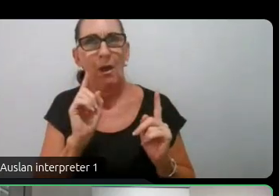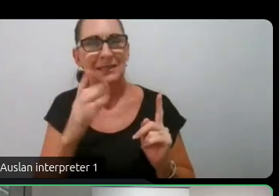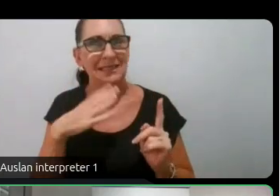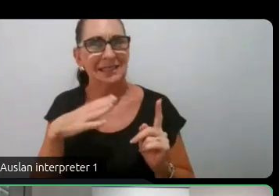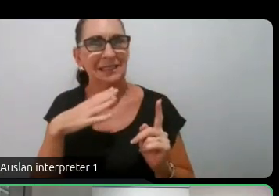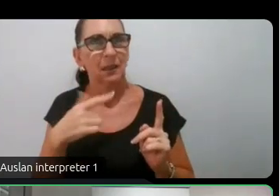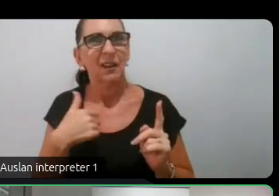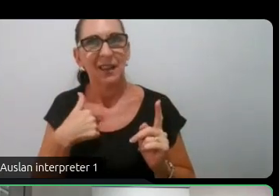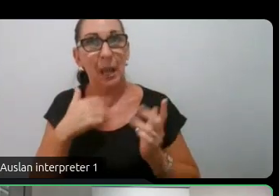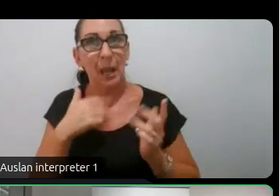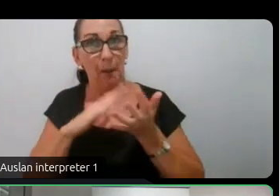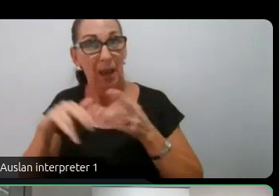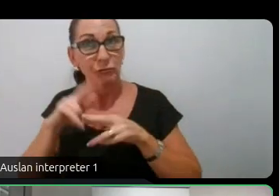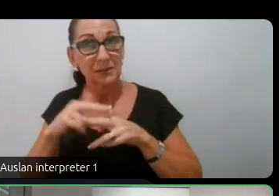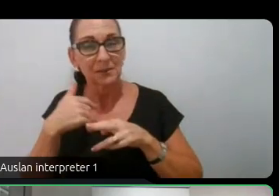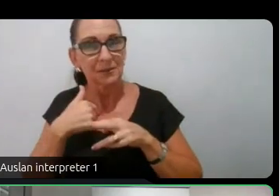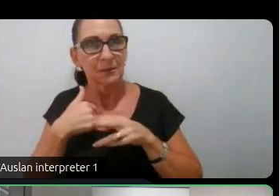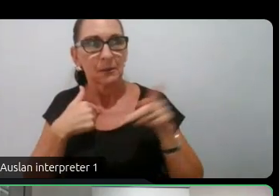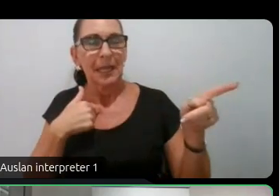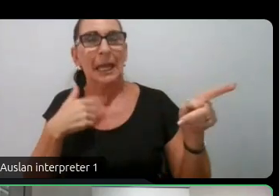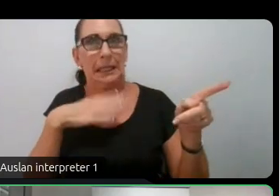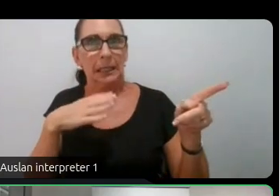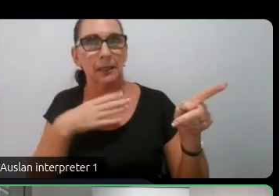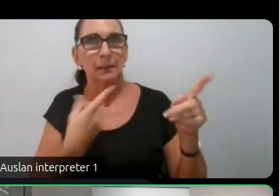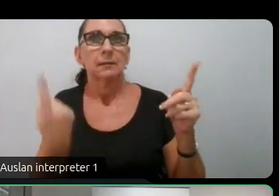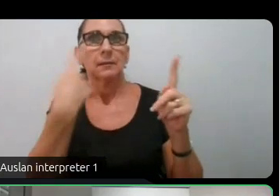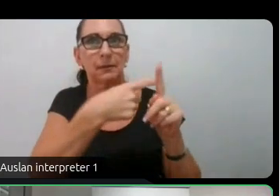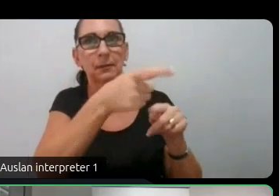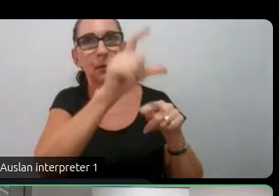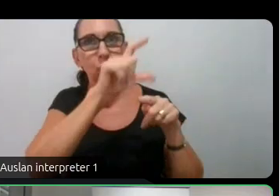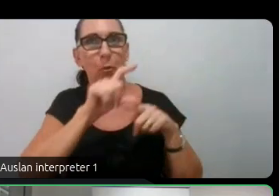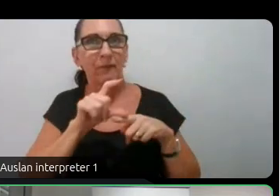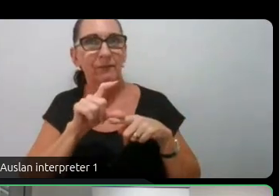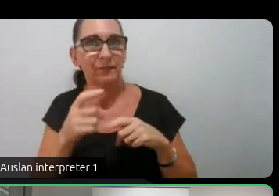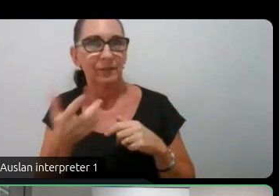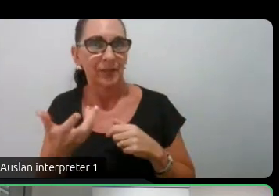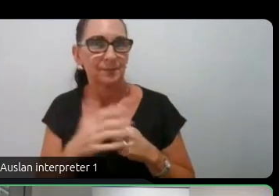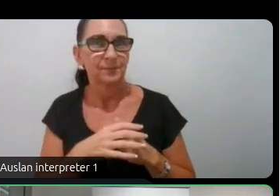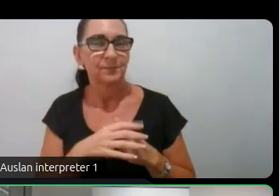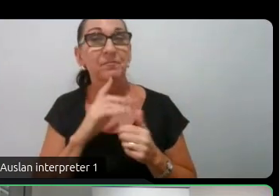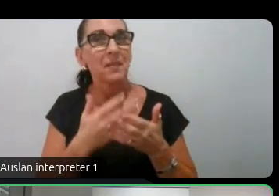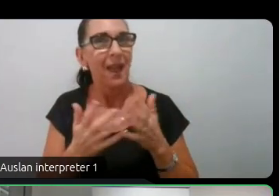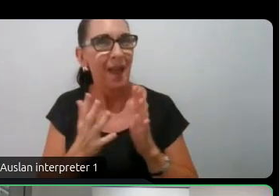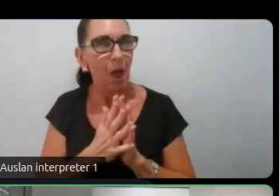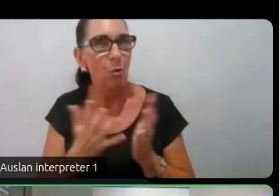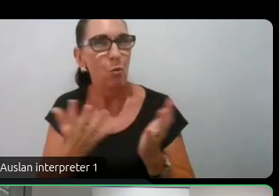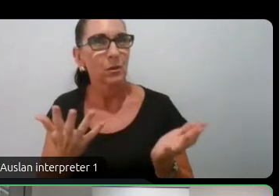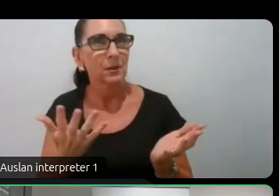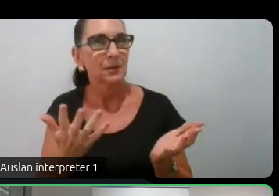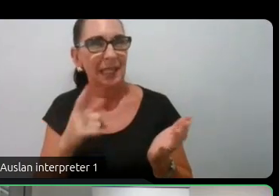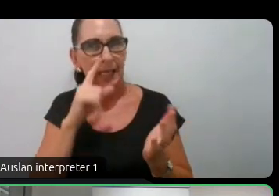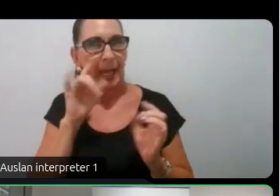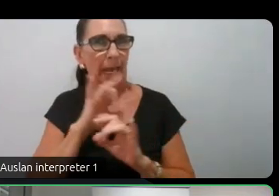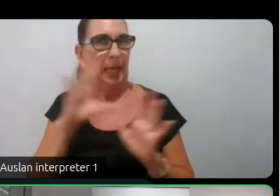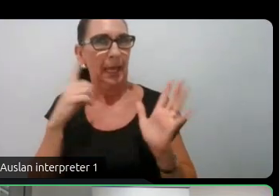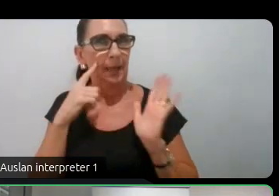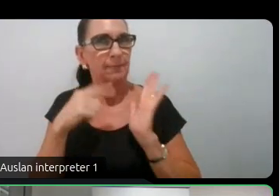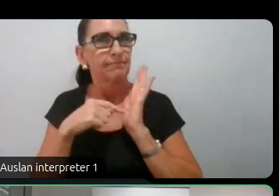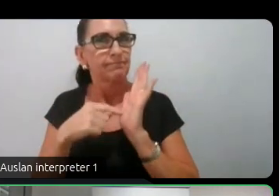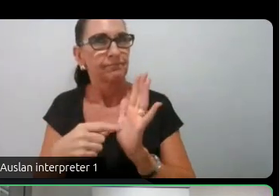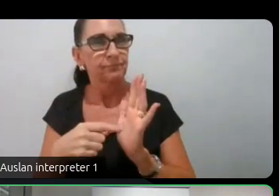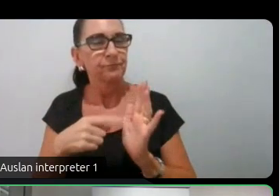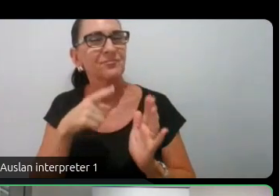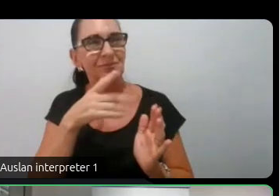their child. The way you do that is um first of all, you need to establish that the support